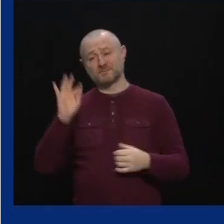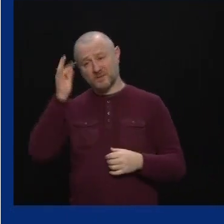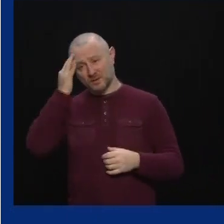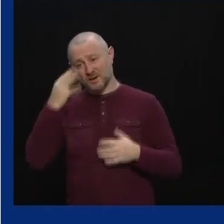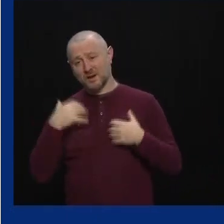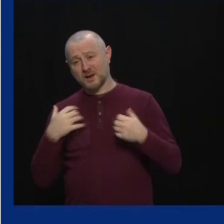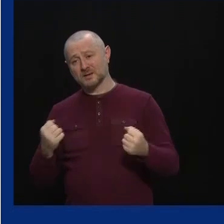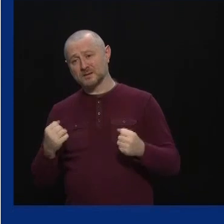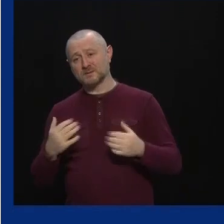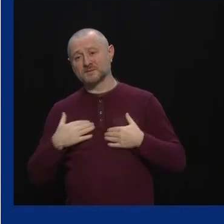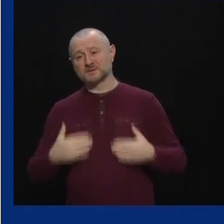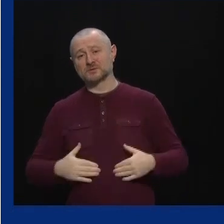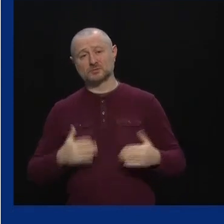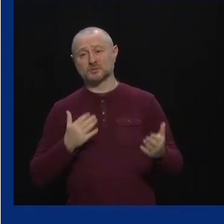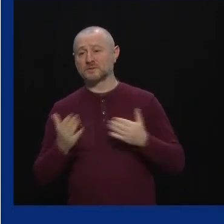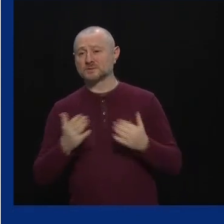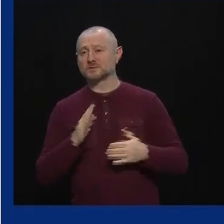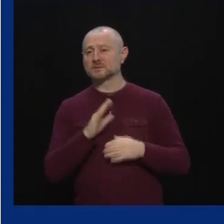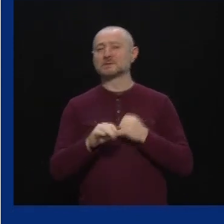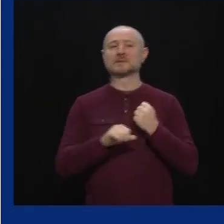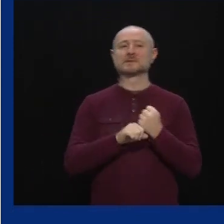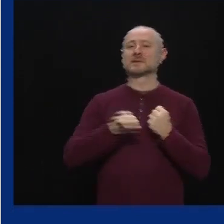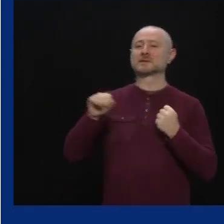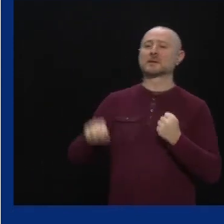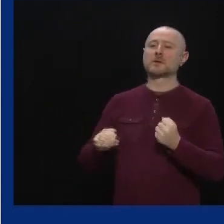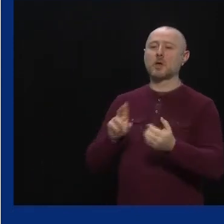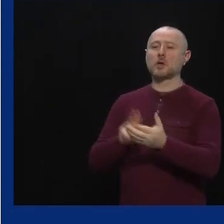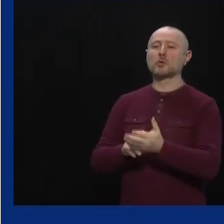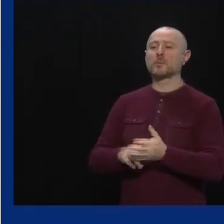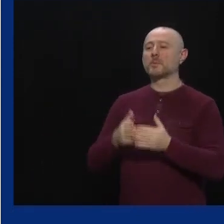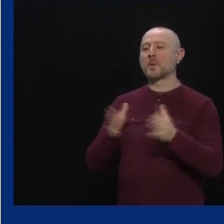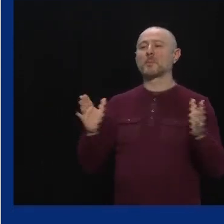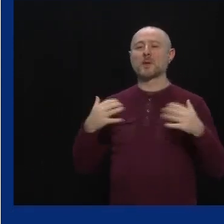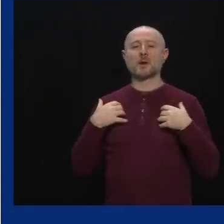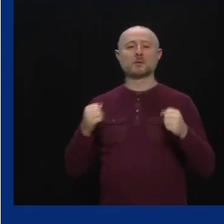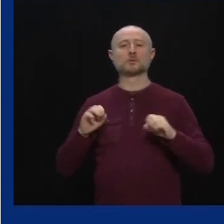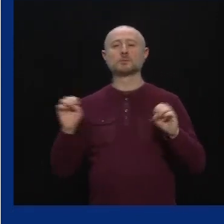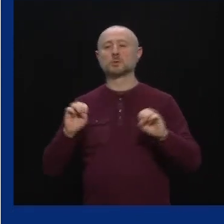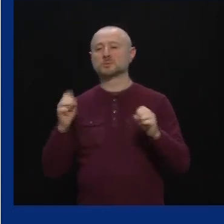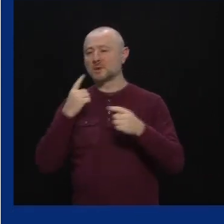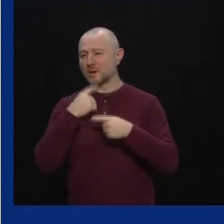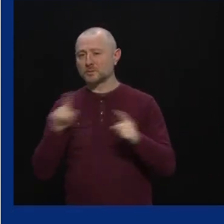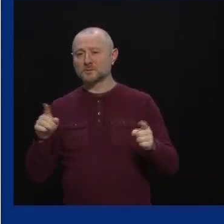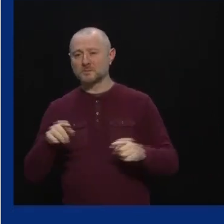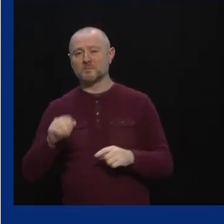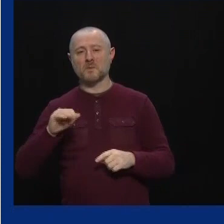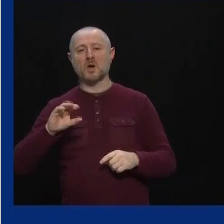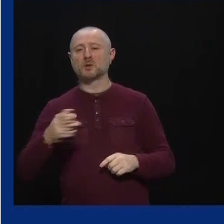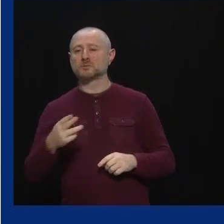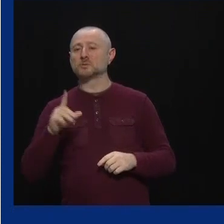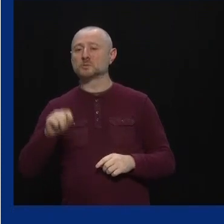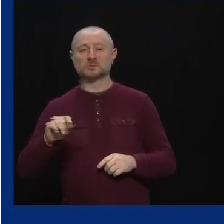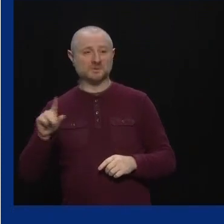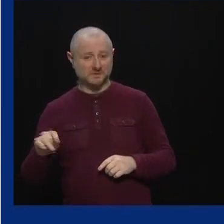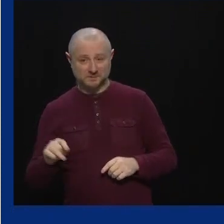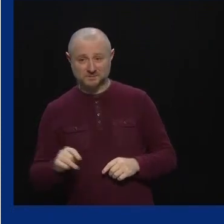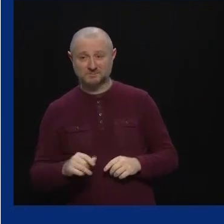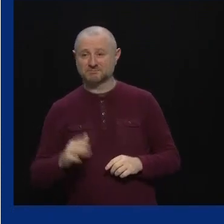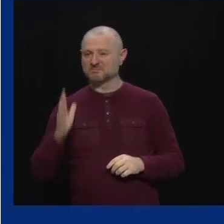HEALTH INSURANCE AND HAVEN'T ATTAINED IT. SO, TODAY THE FEDERAL HEALTH AND HUMAN SERVICES EXTENDED THE